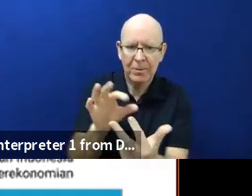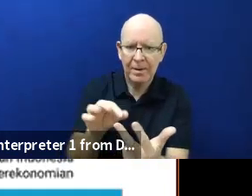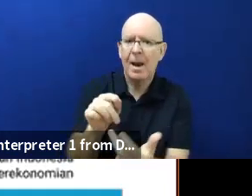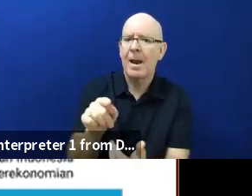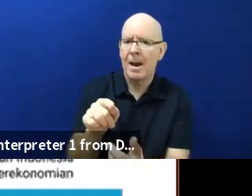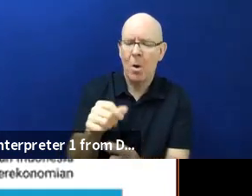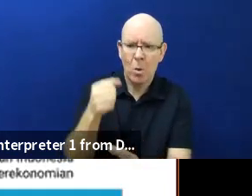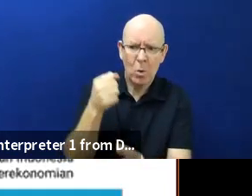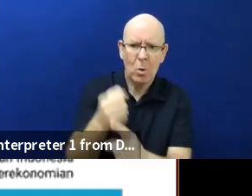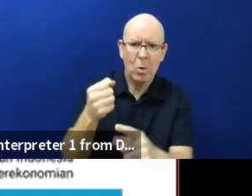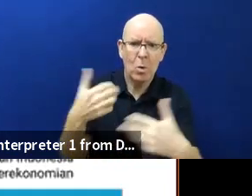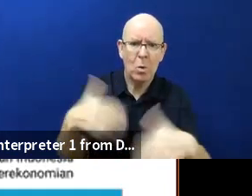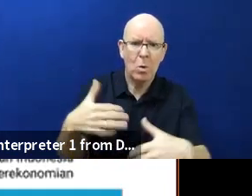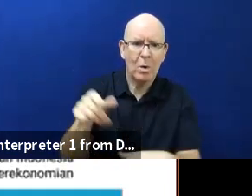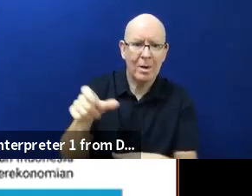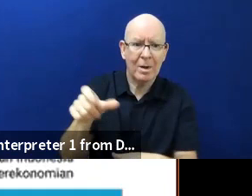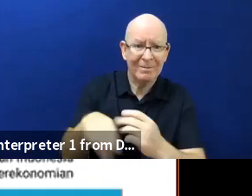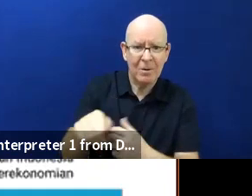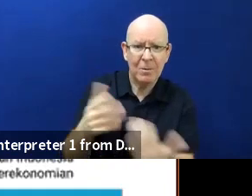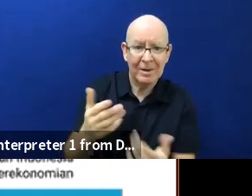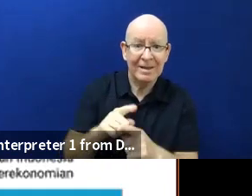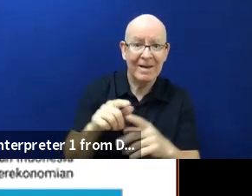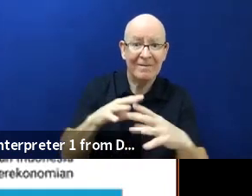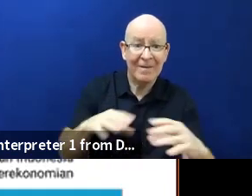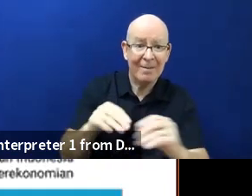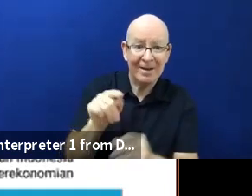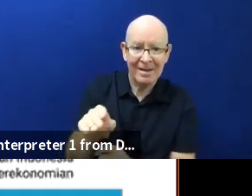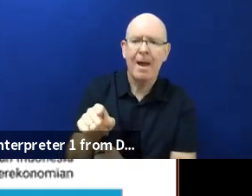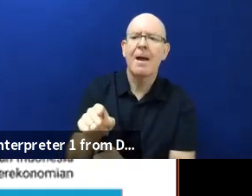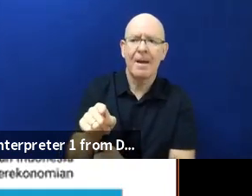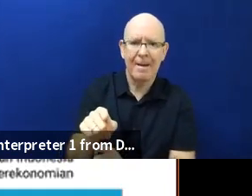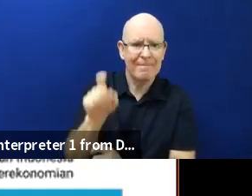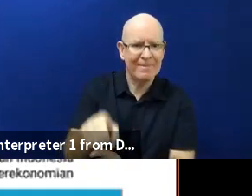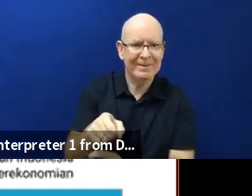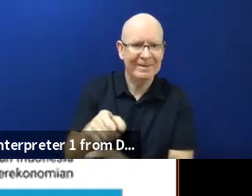would cost and whether it would further burden the tax system, especially since Indonesia's tax